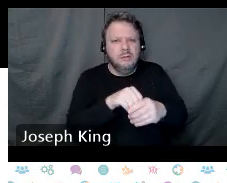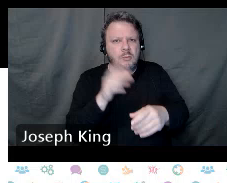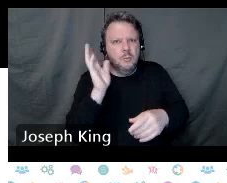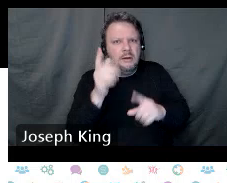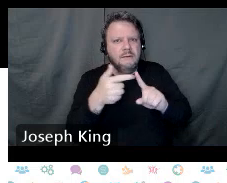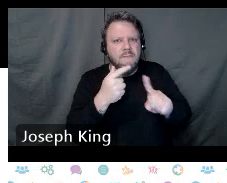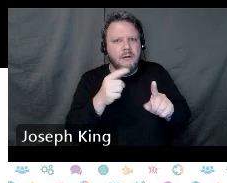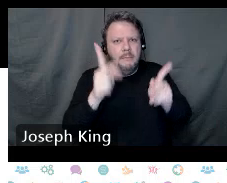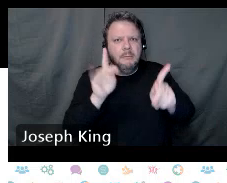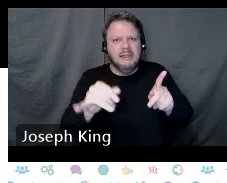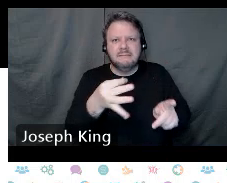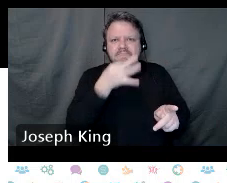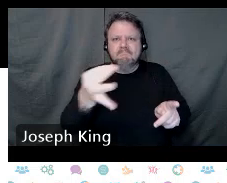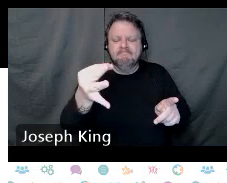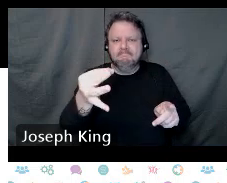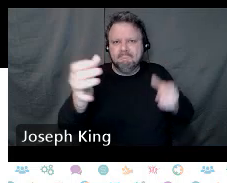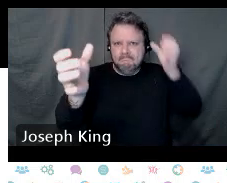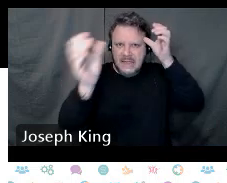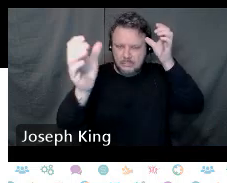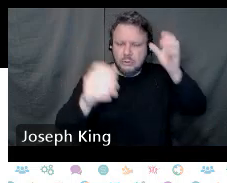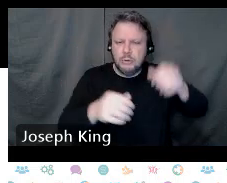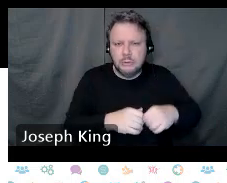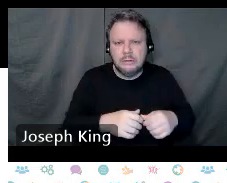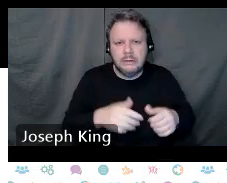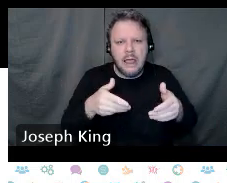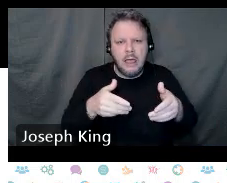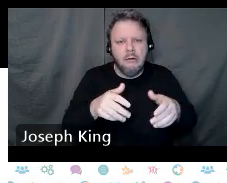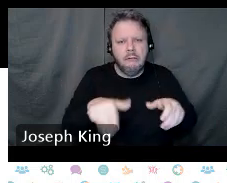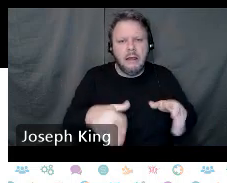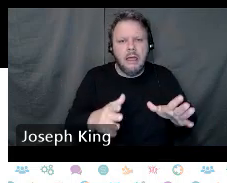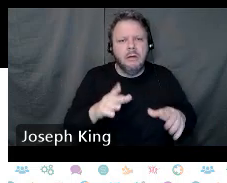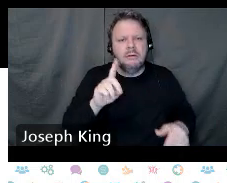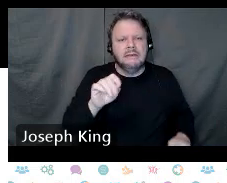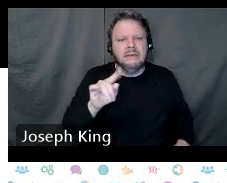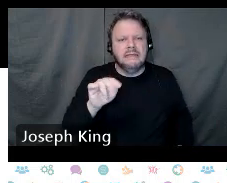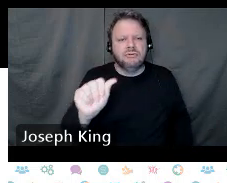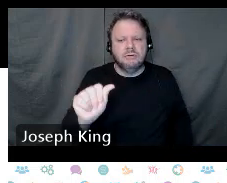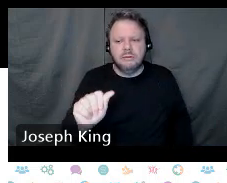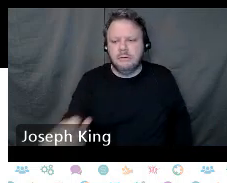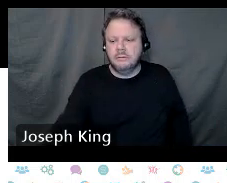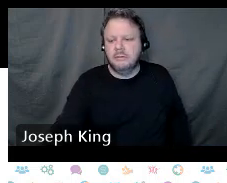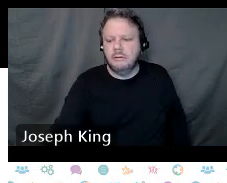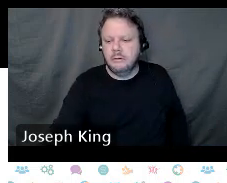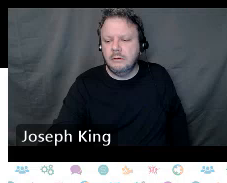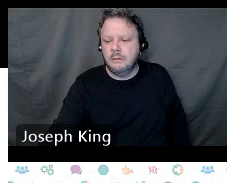from folks that are experts. And I'll let Petra chime in here too. I don't want to. Take up all the time.